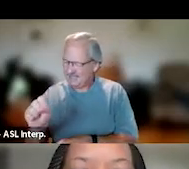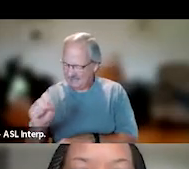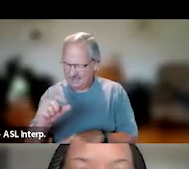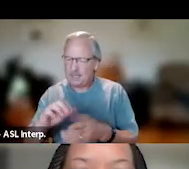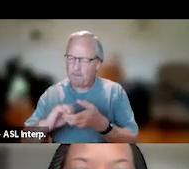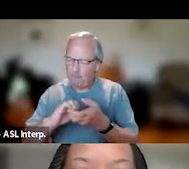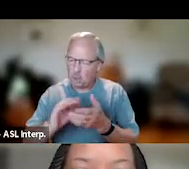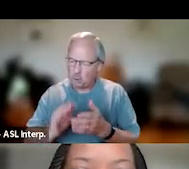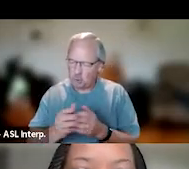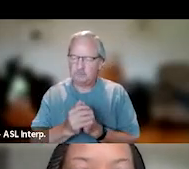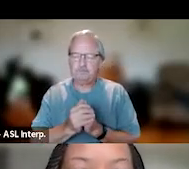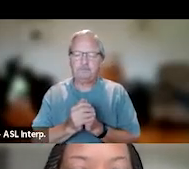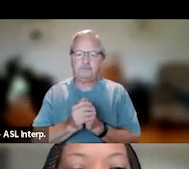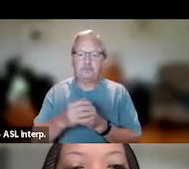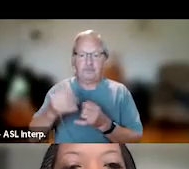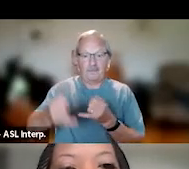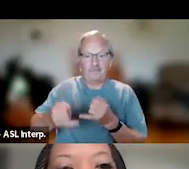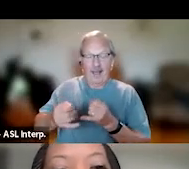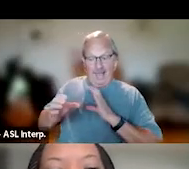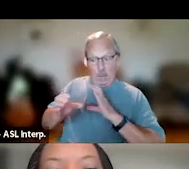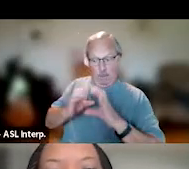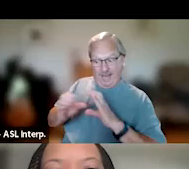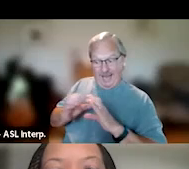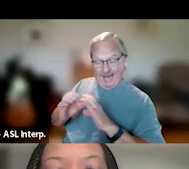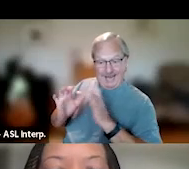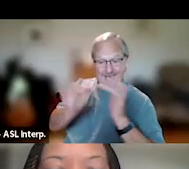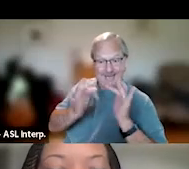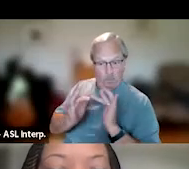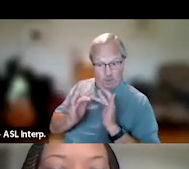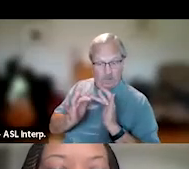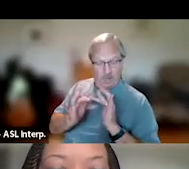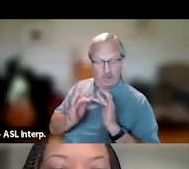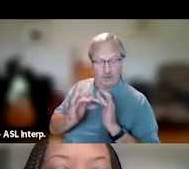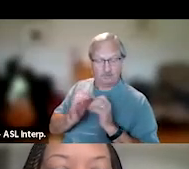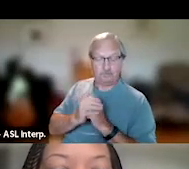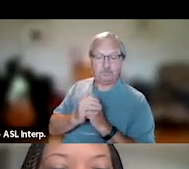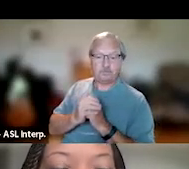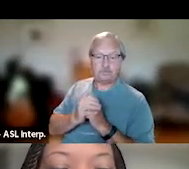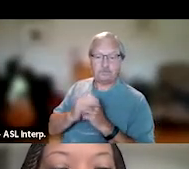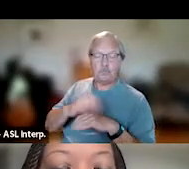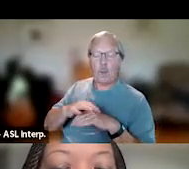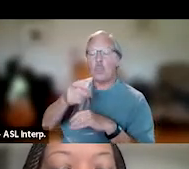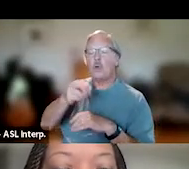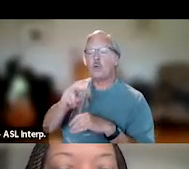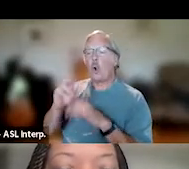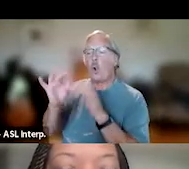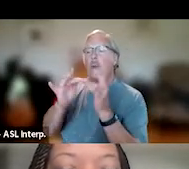And then finally for communication and networking, on the SOAR website, in the state directory,